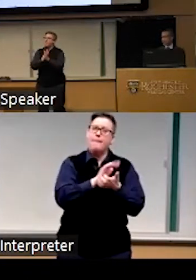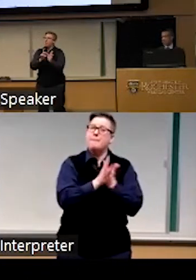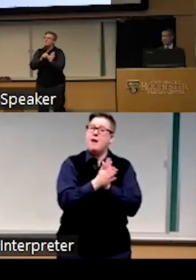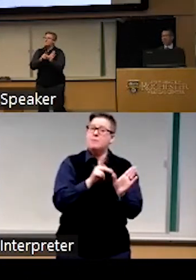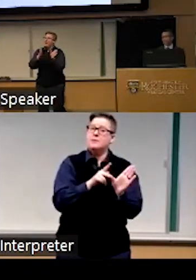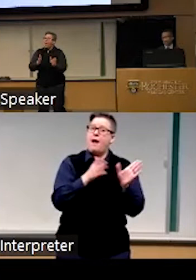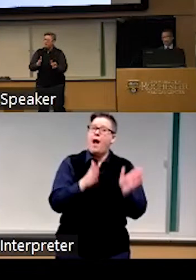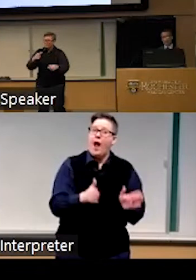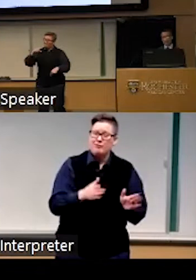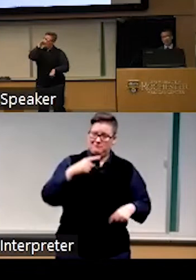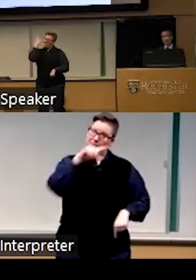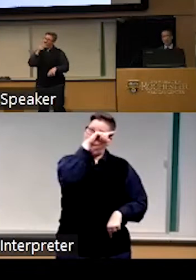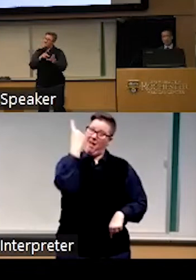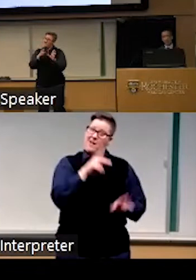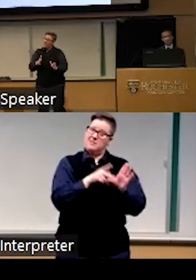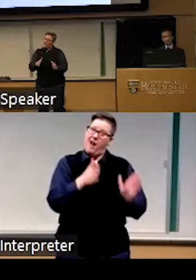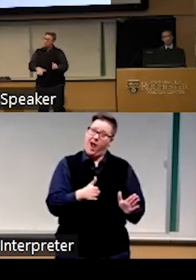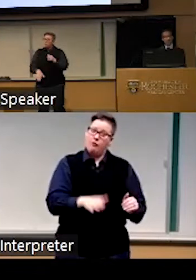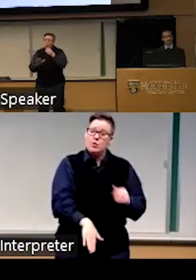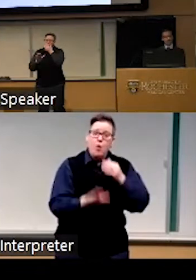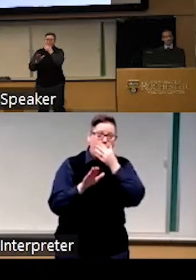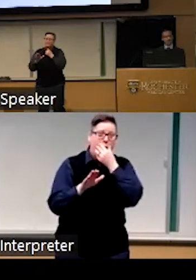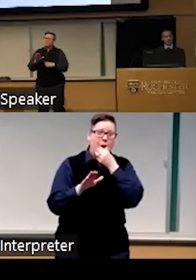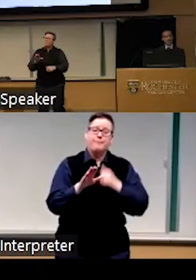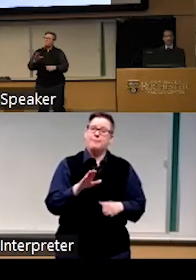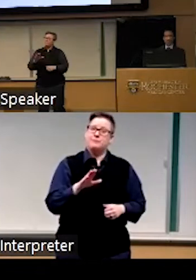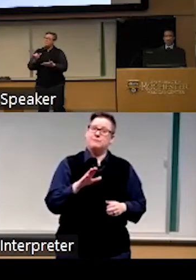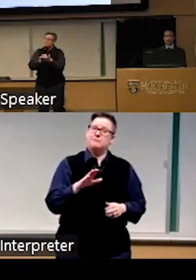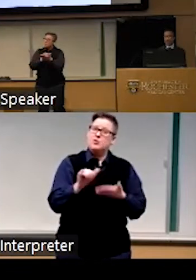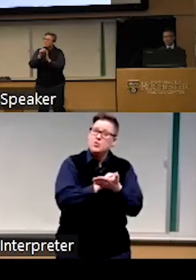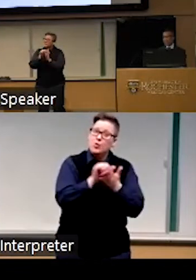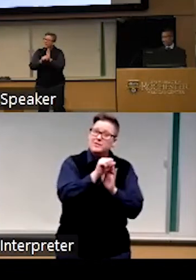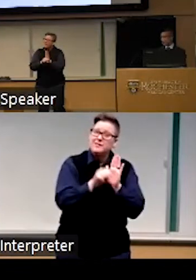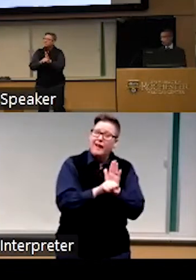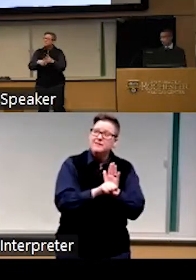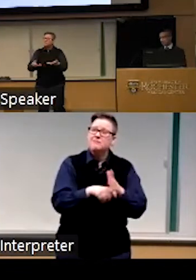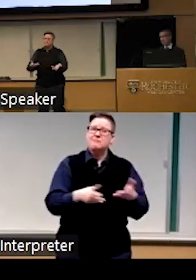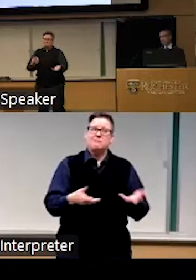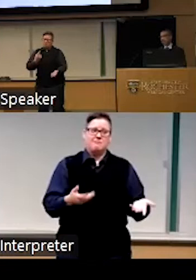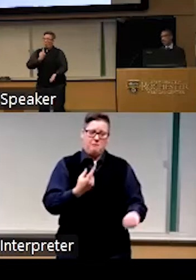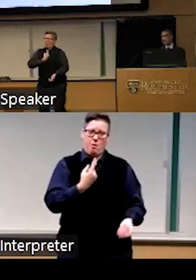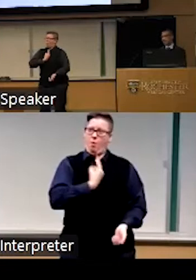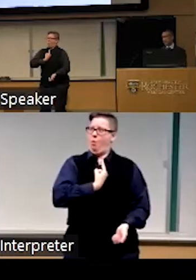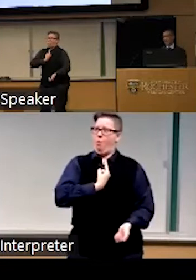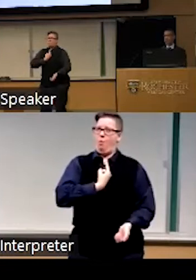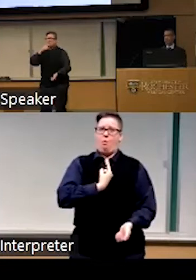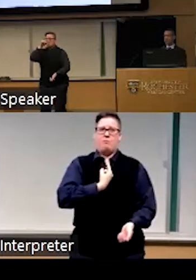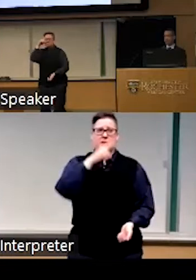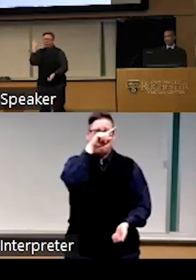a black psychiatrist growing up in Upstate New York and being the only black medical